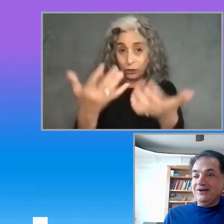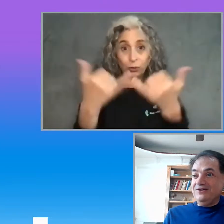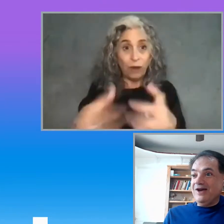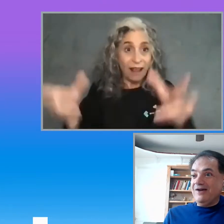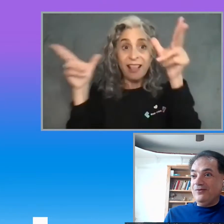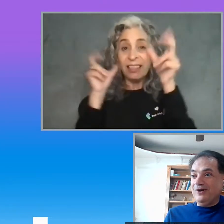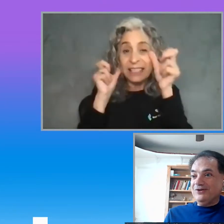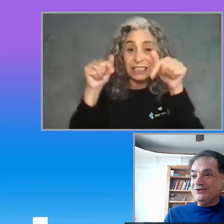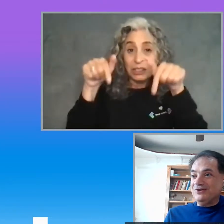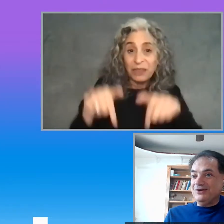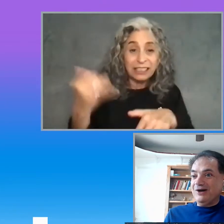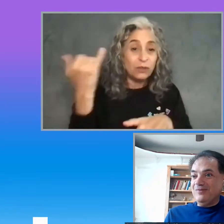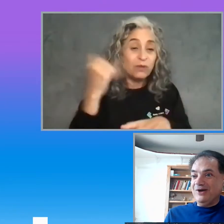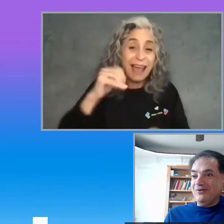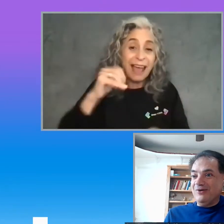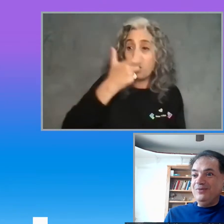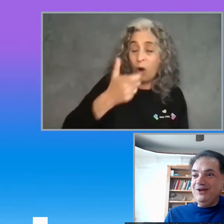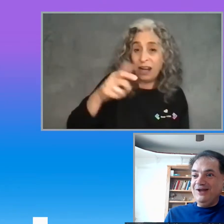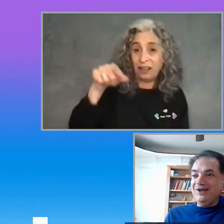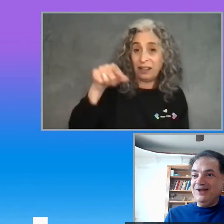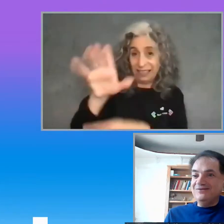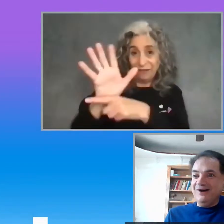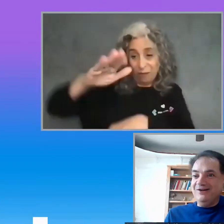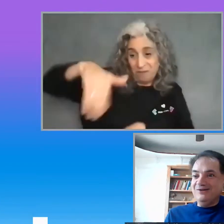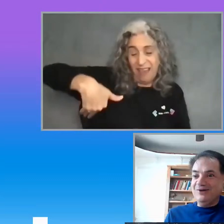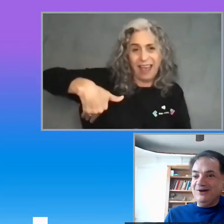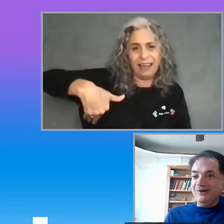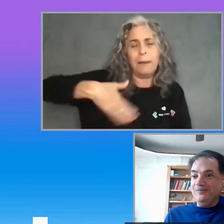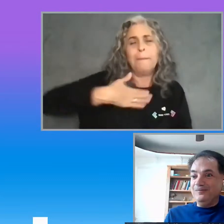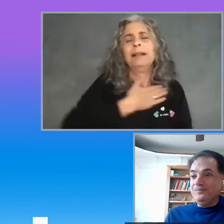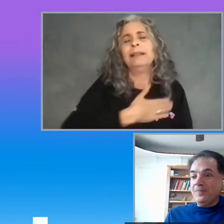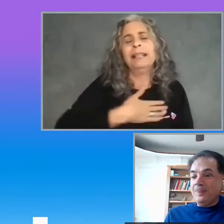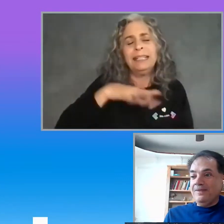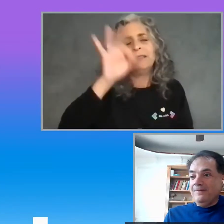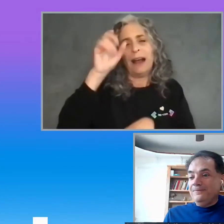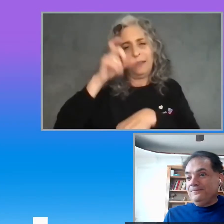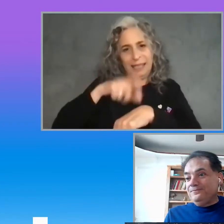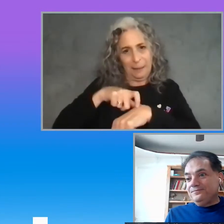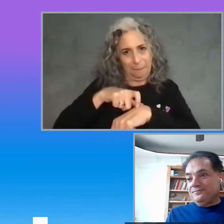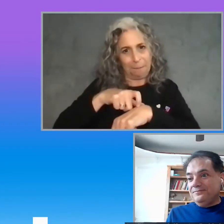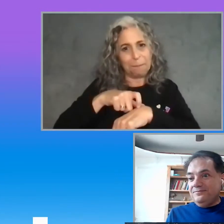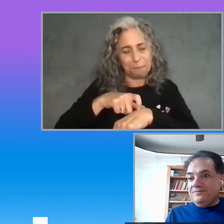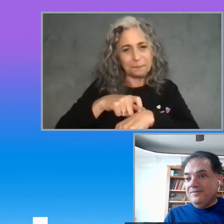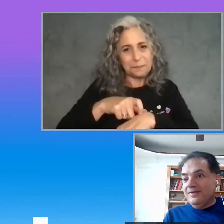today listening to this and you haven't watched the documentary,